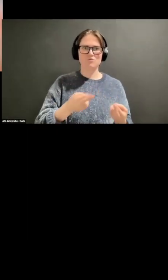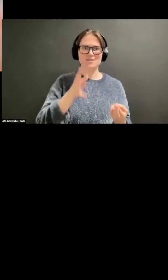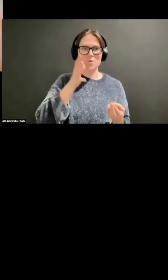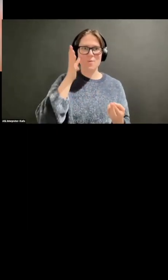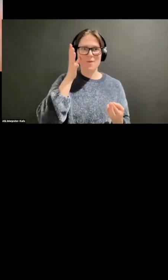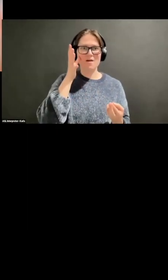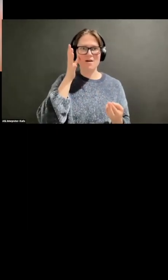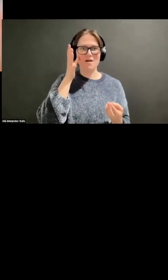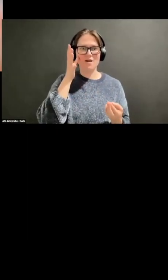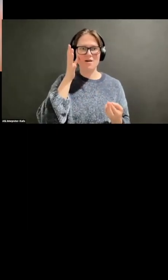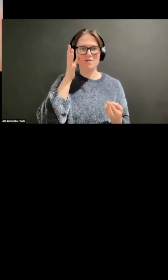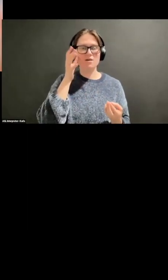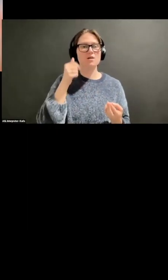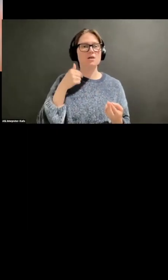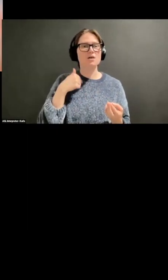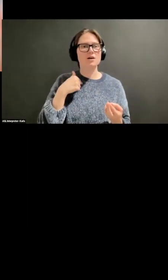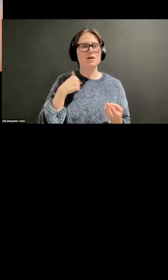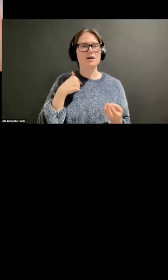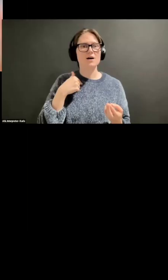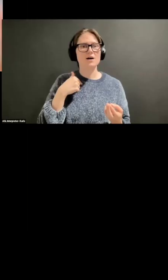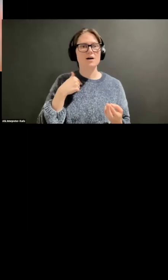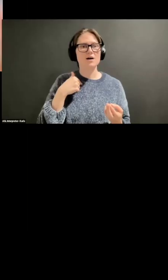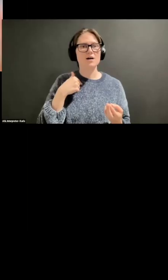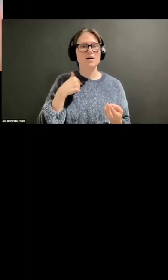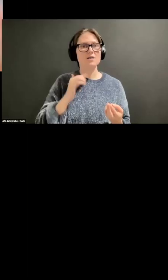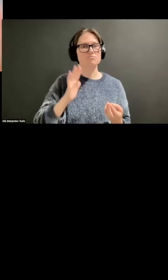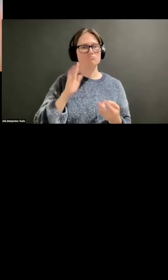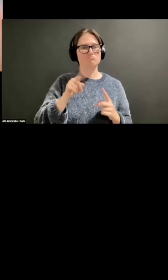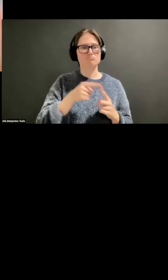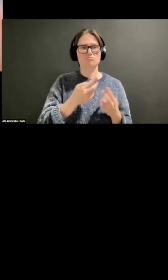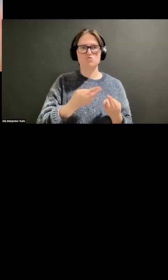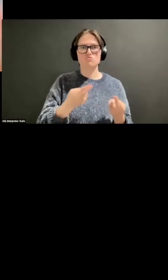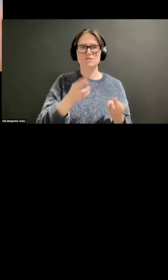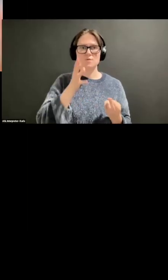practice a lot of my values of justice and liberation.